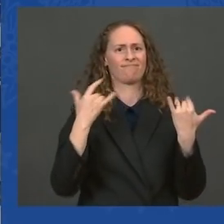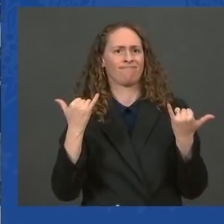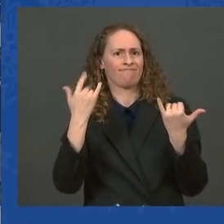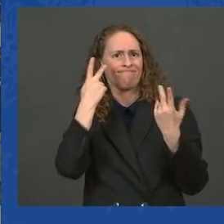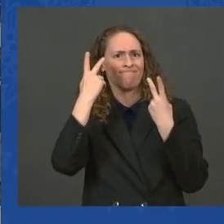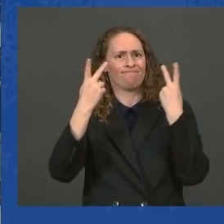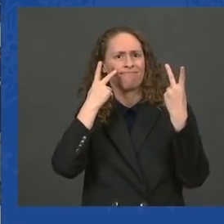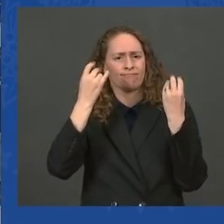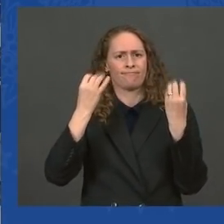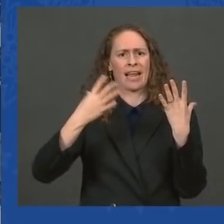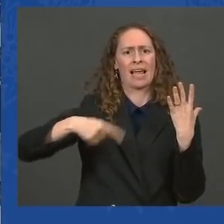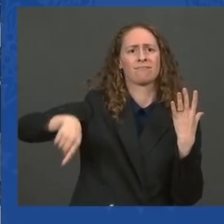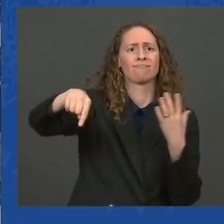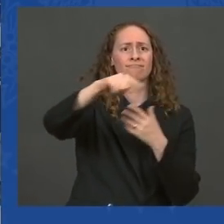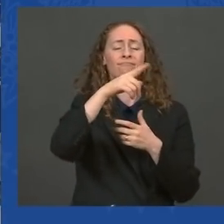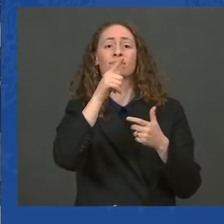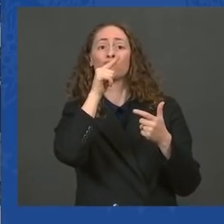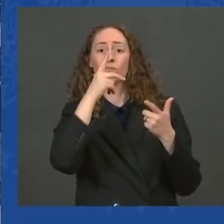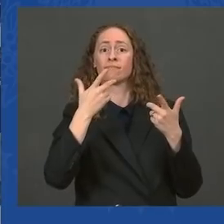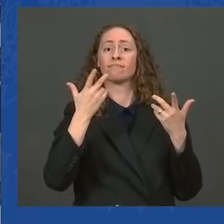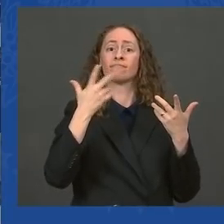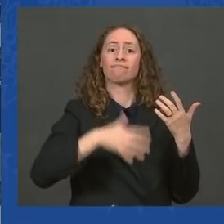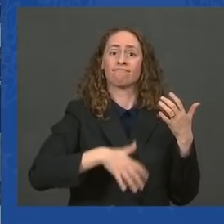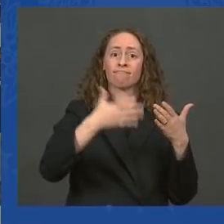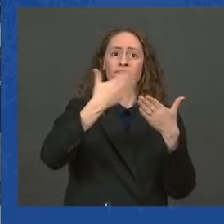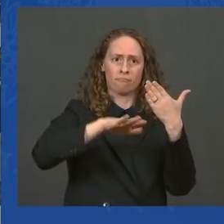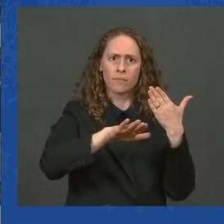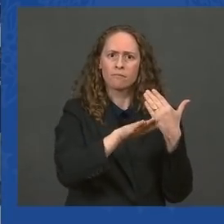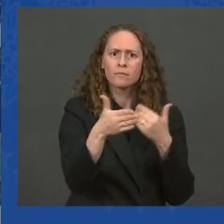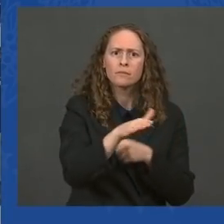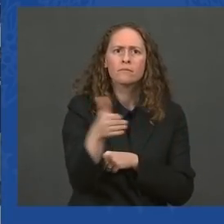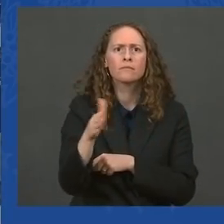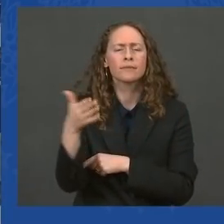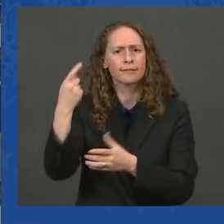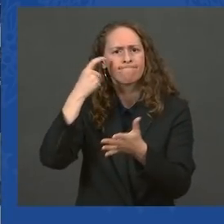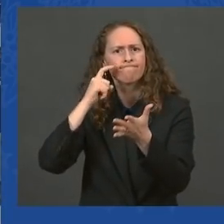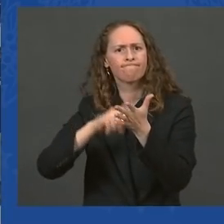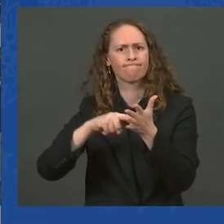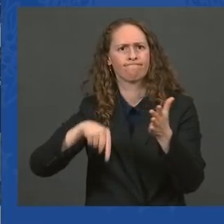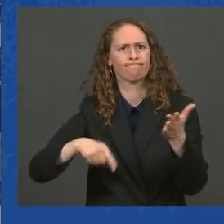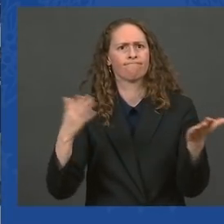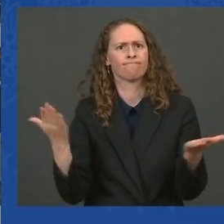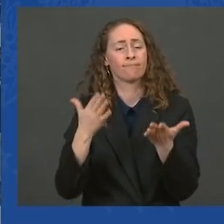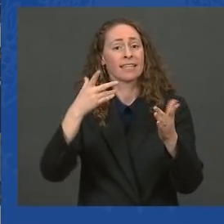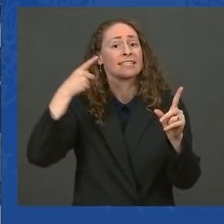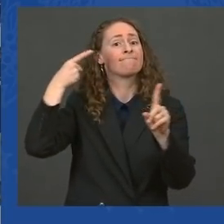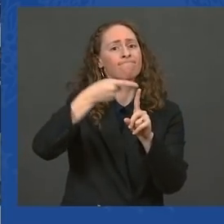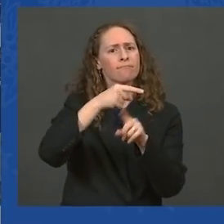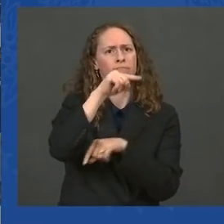especially among Black and Native American women. For many years, President -- Vice President Harris has led the fight